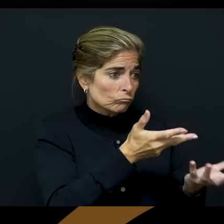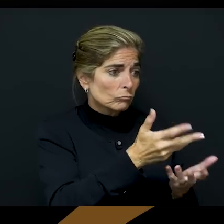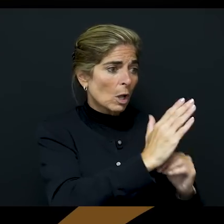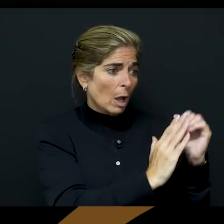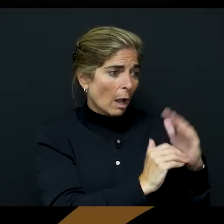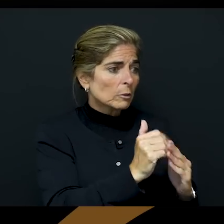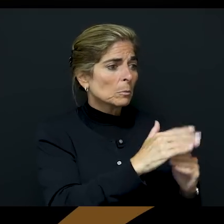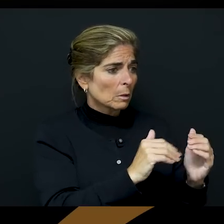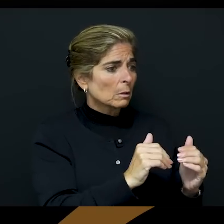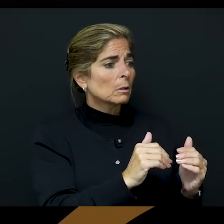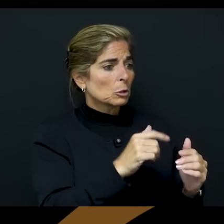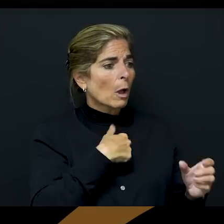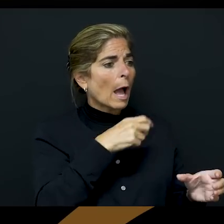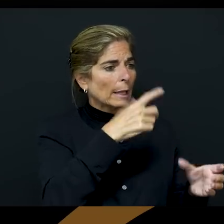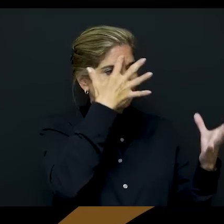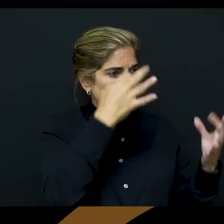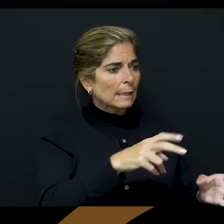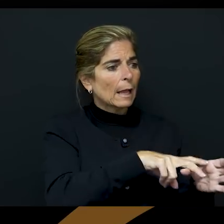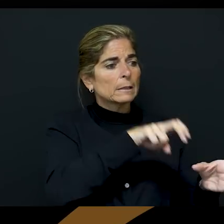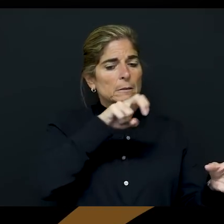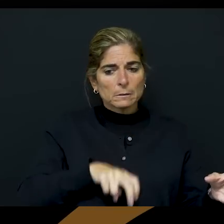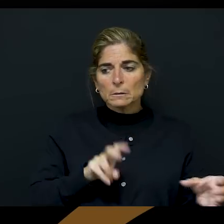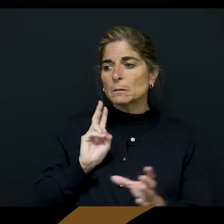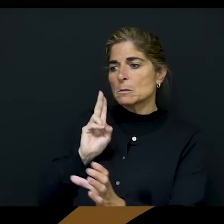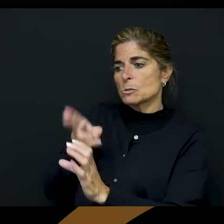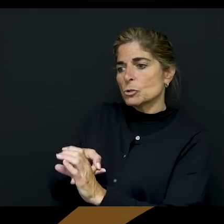to let them, to let me make the decision to come down and work at P&G.